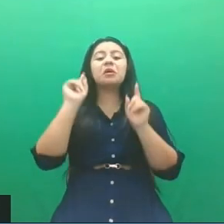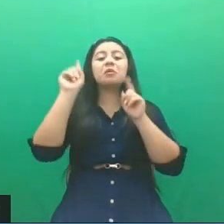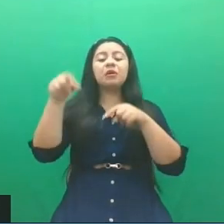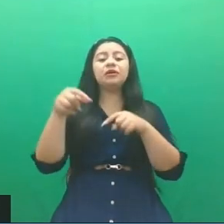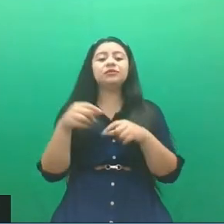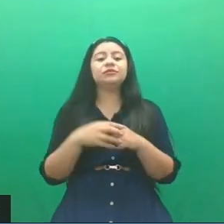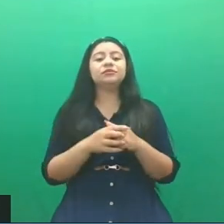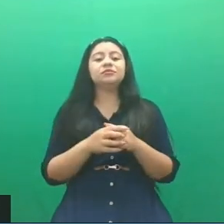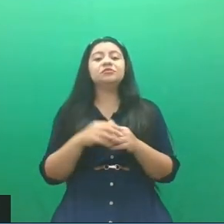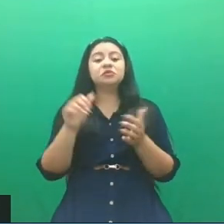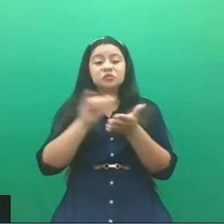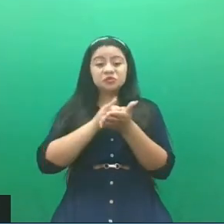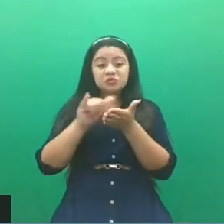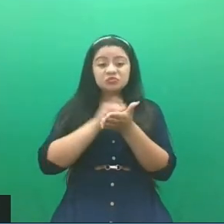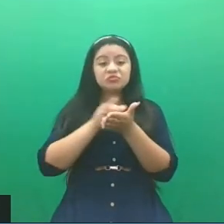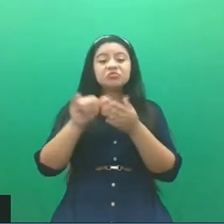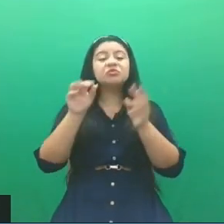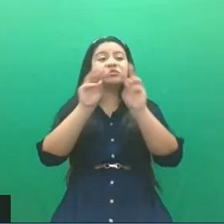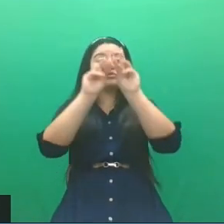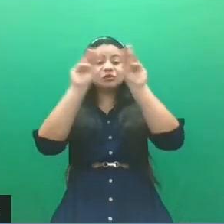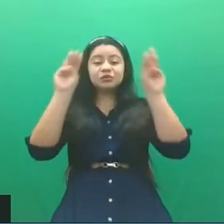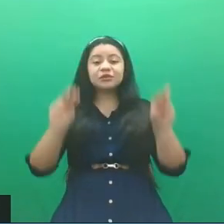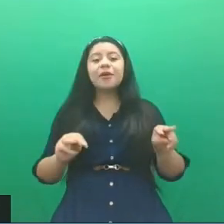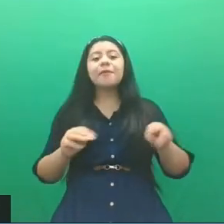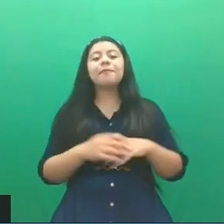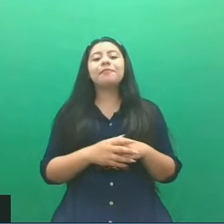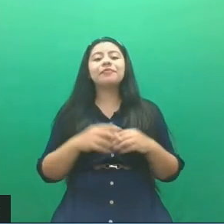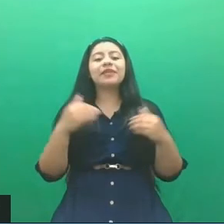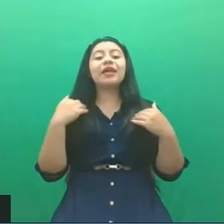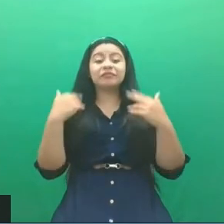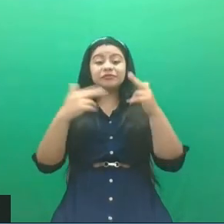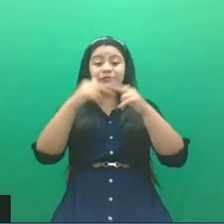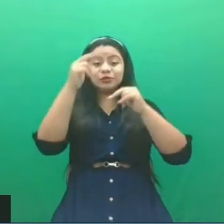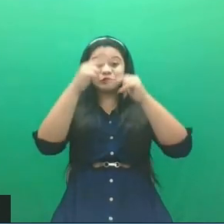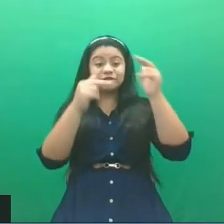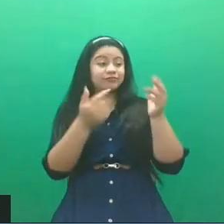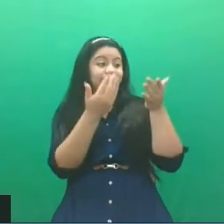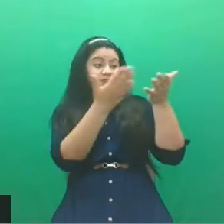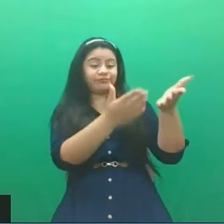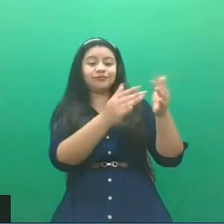in New York. And so there the you know the building is the artifact, and it's all about